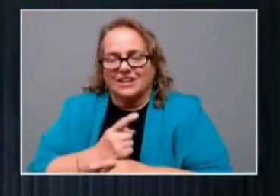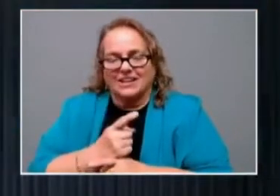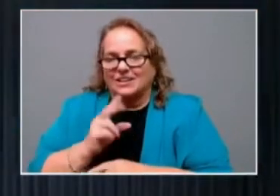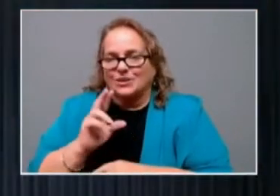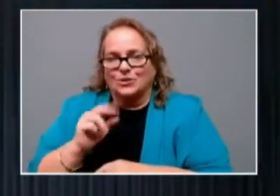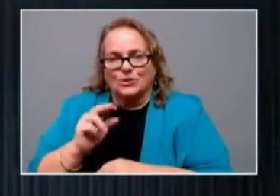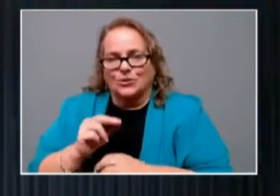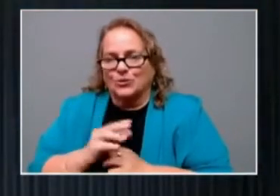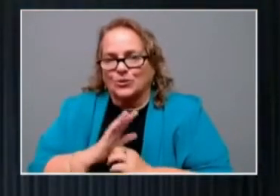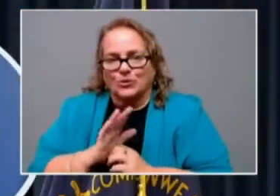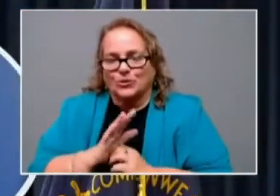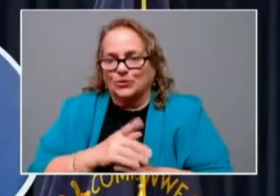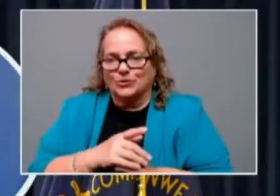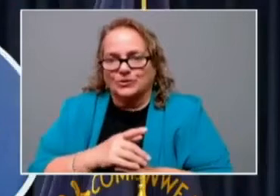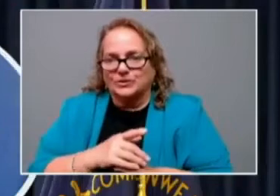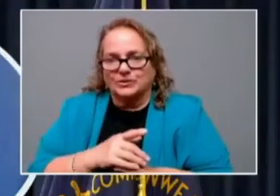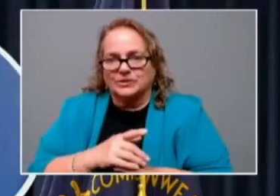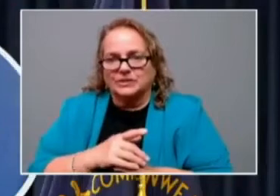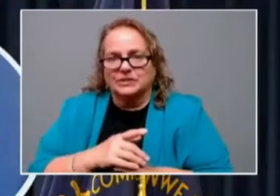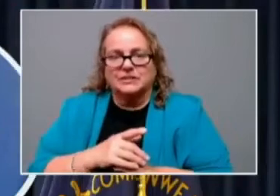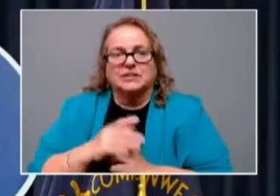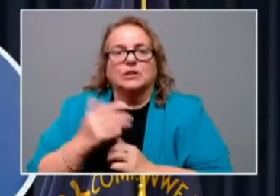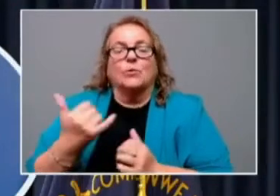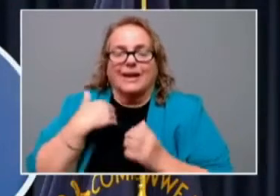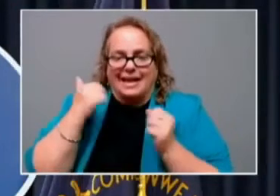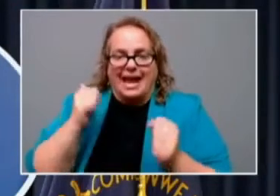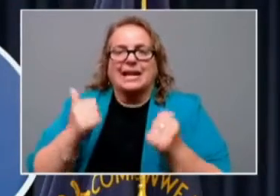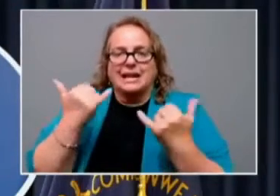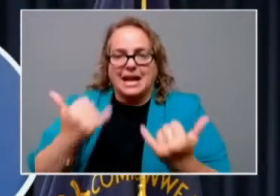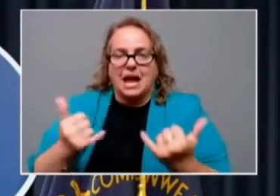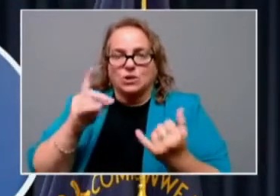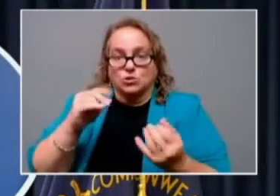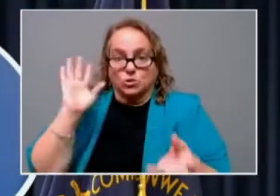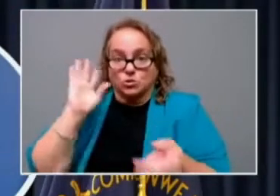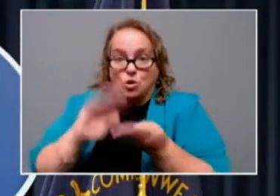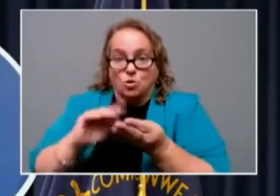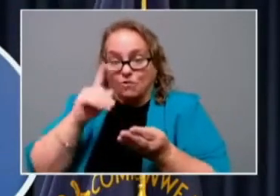So we can now do a total for all kentuckians, our entire population that